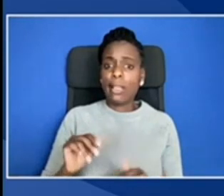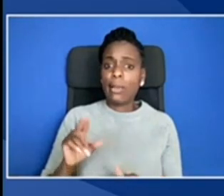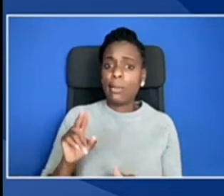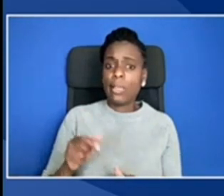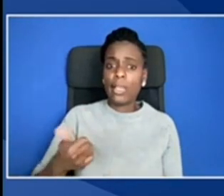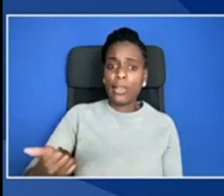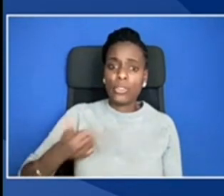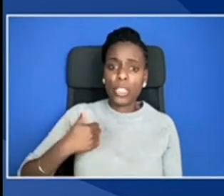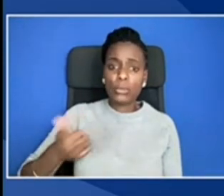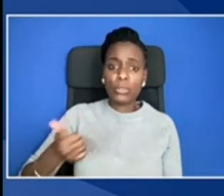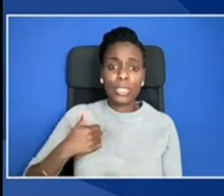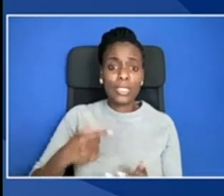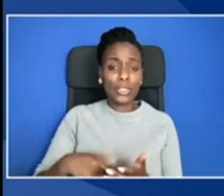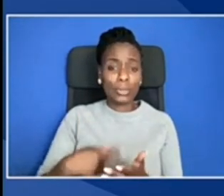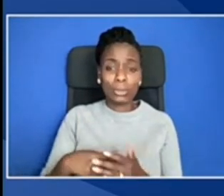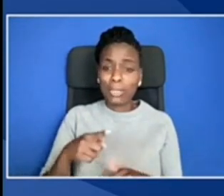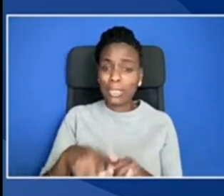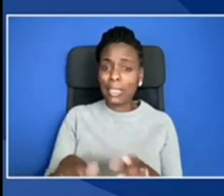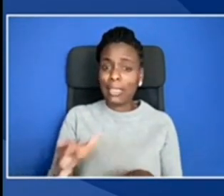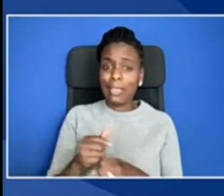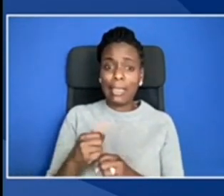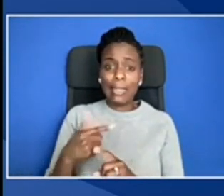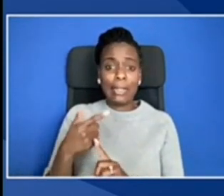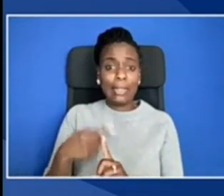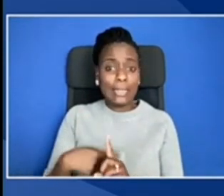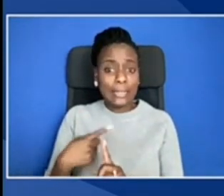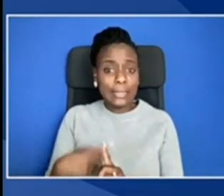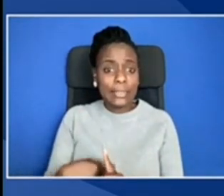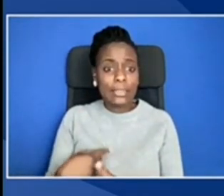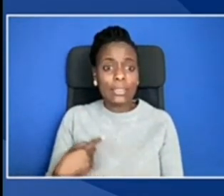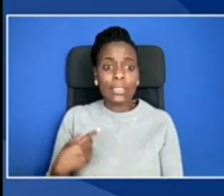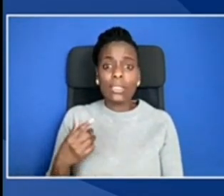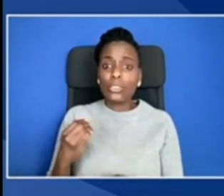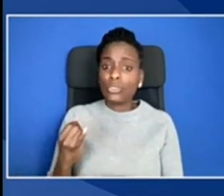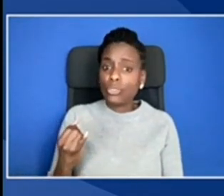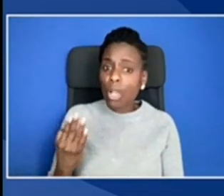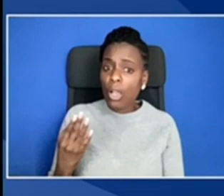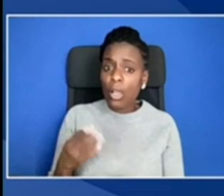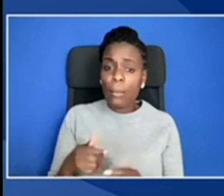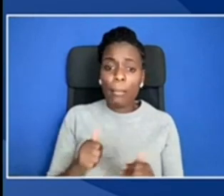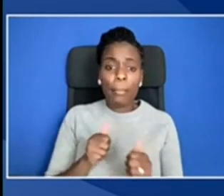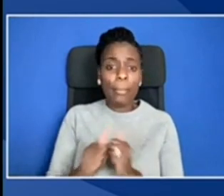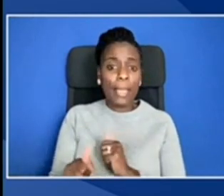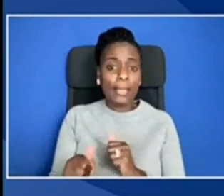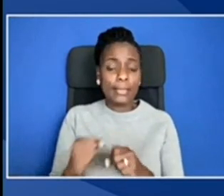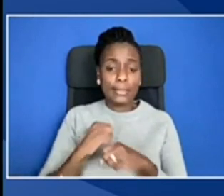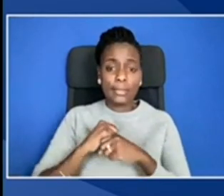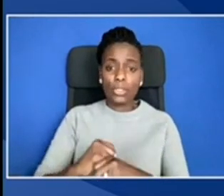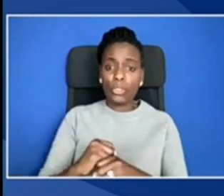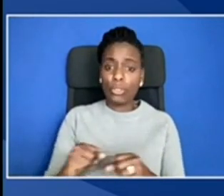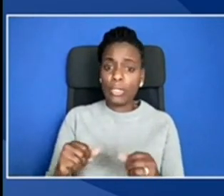cases, or they're unable to get a job or to pass a security clearance to get various jobs. I mean, the ways in which hardship